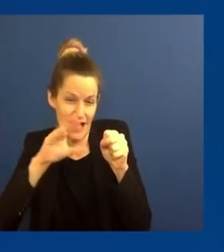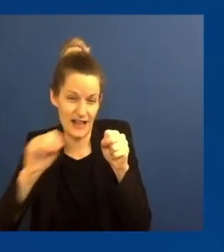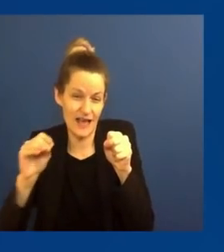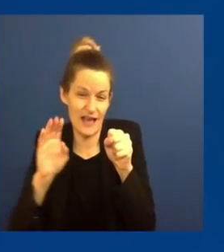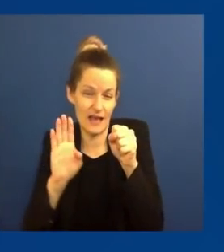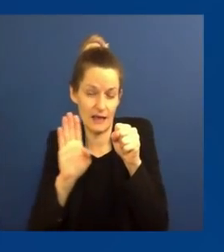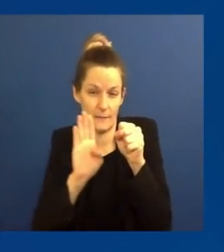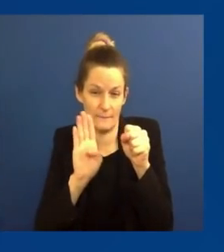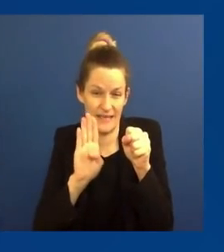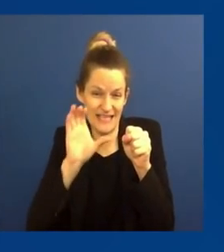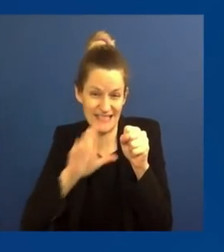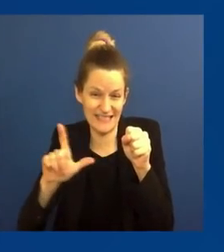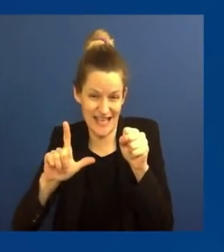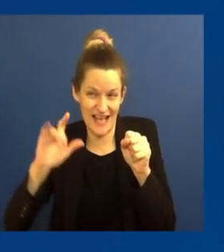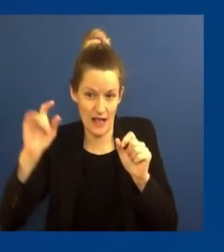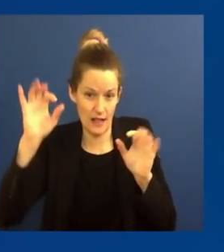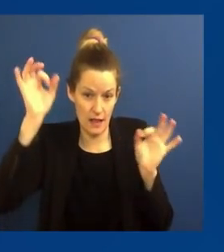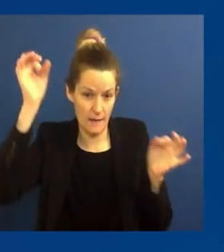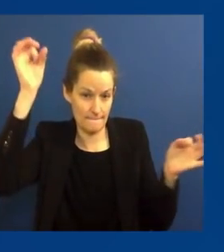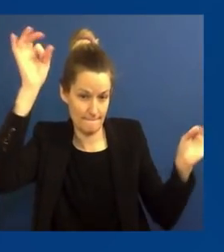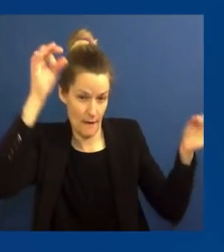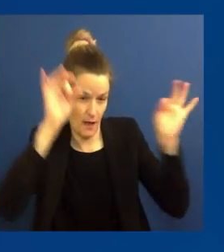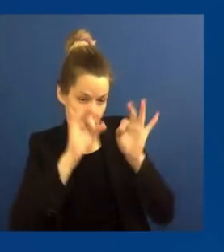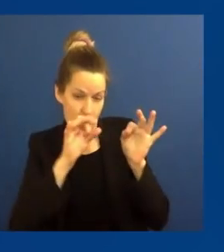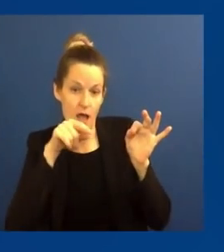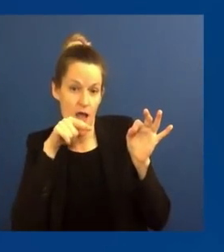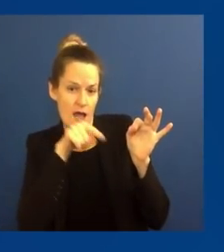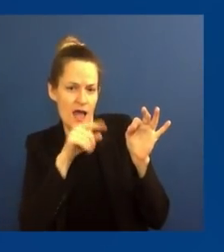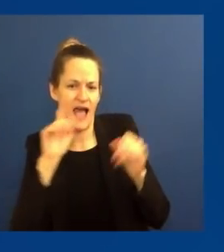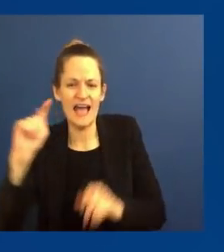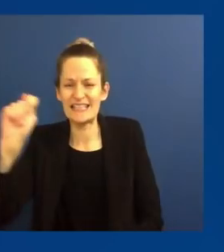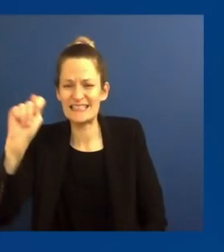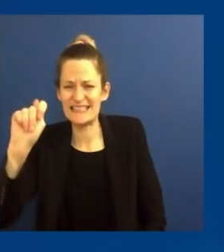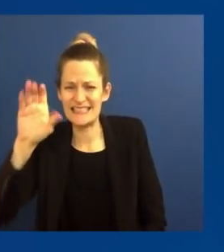why when you have variants that change, in fact,